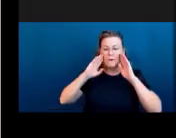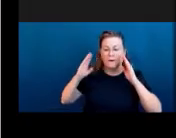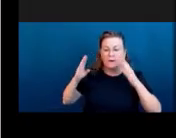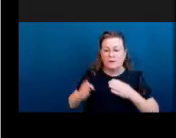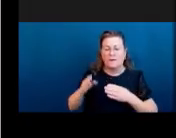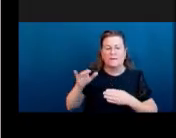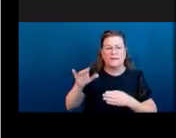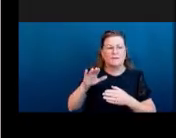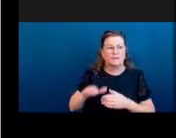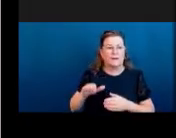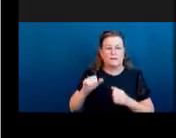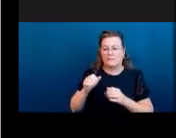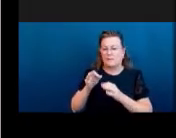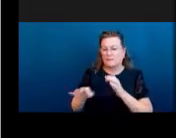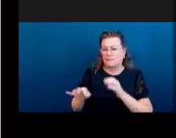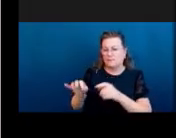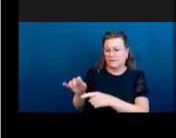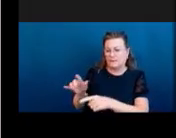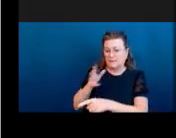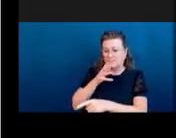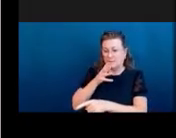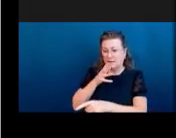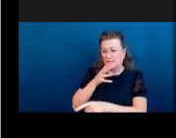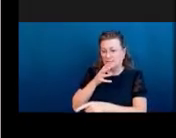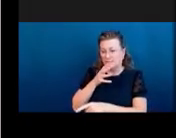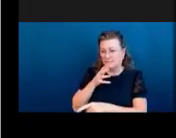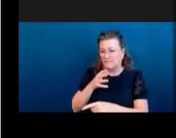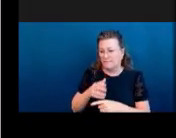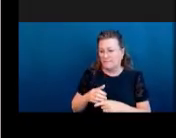simple as this mom, it's good,